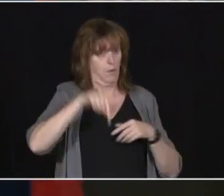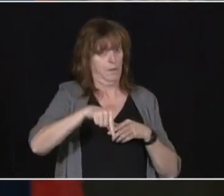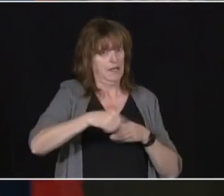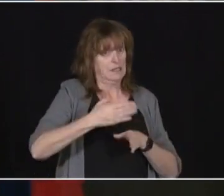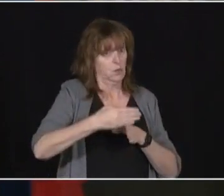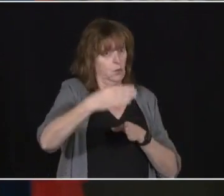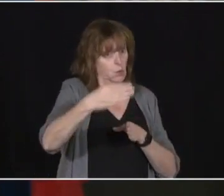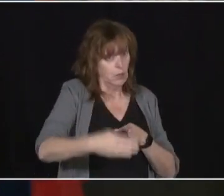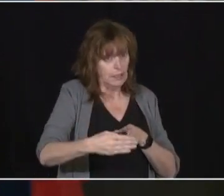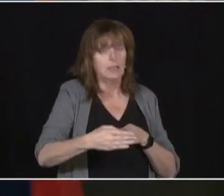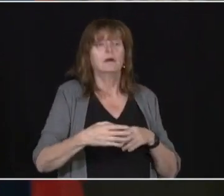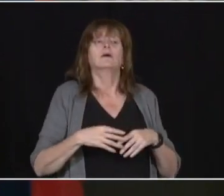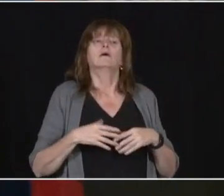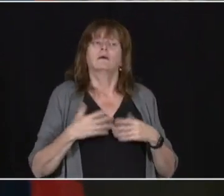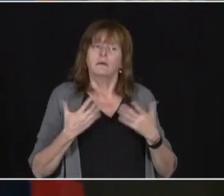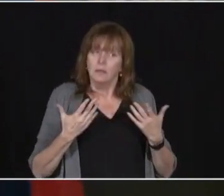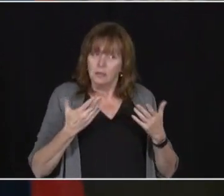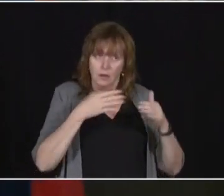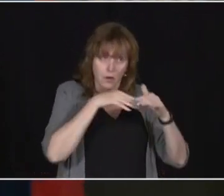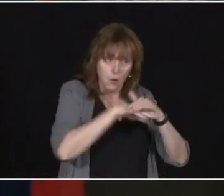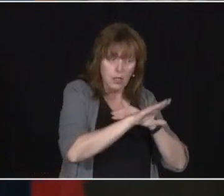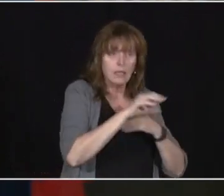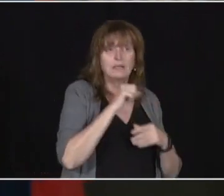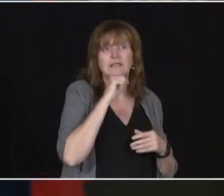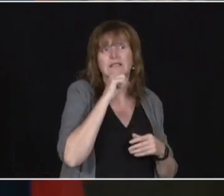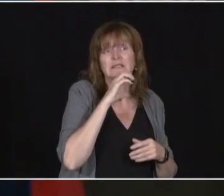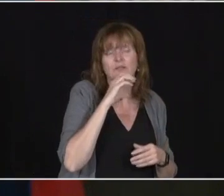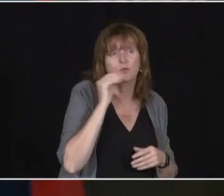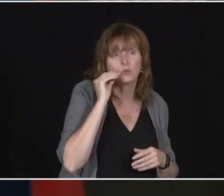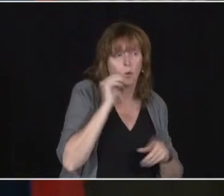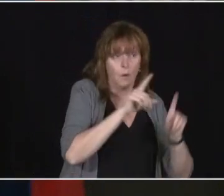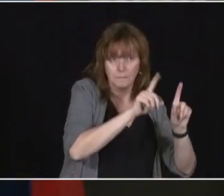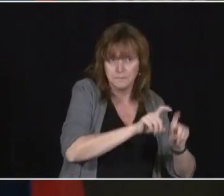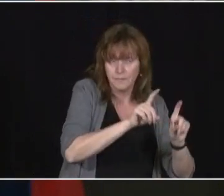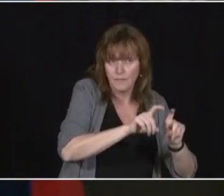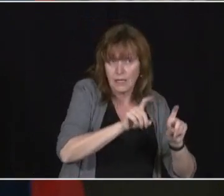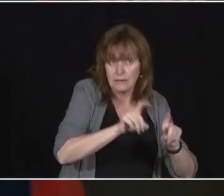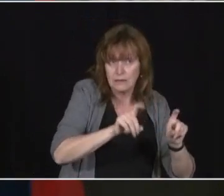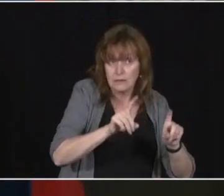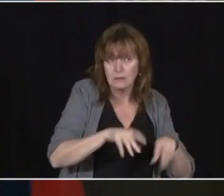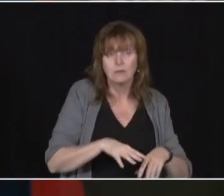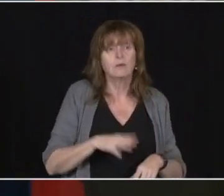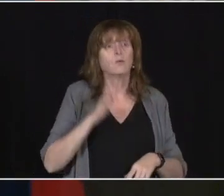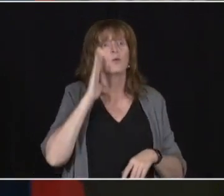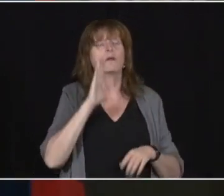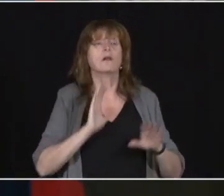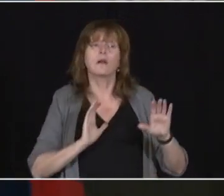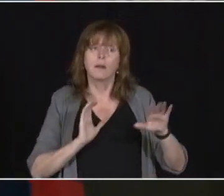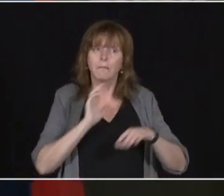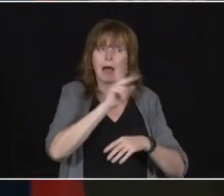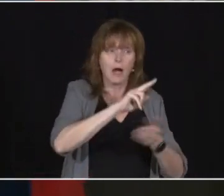testing the seniors. We are testing all the staff and going back in the long term care.